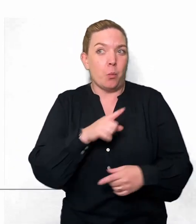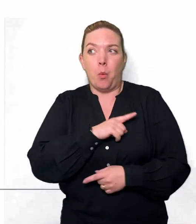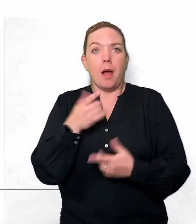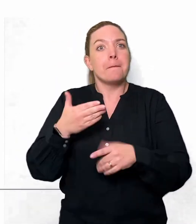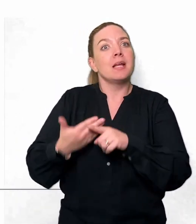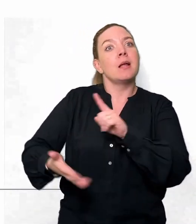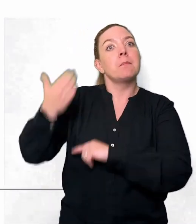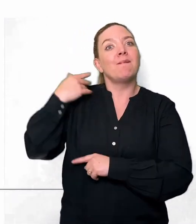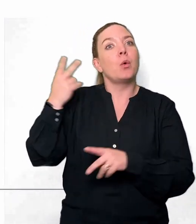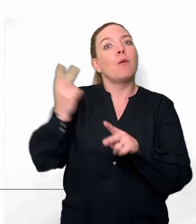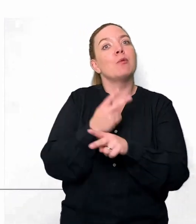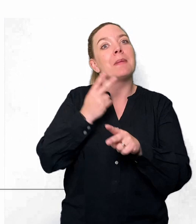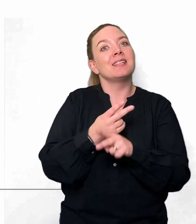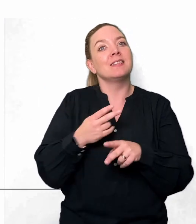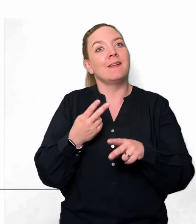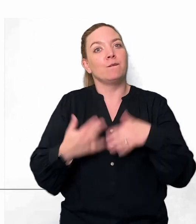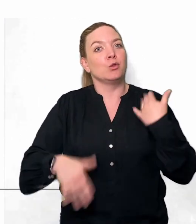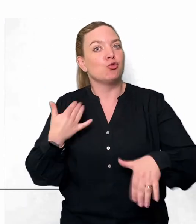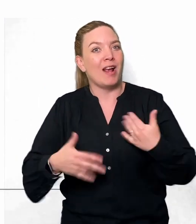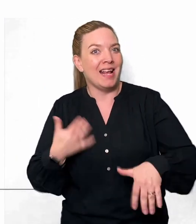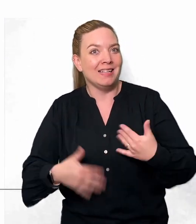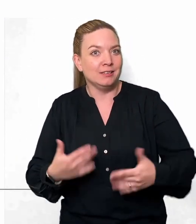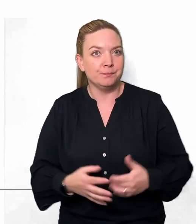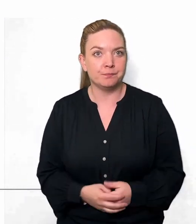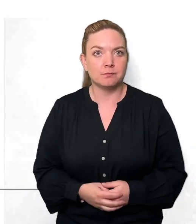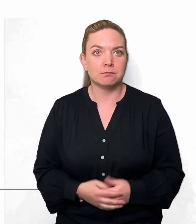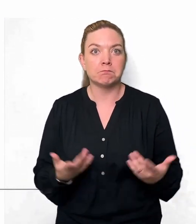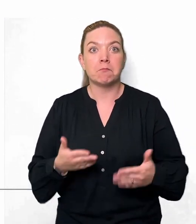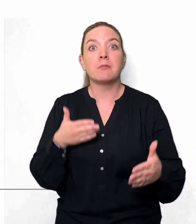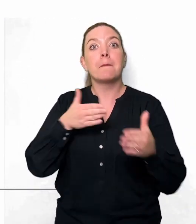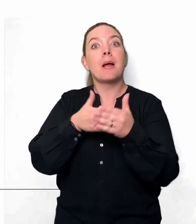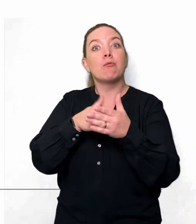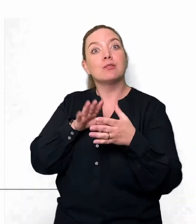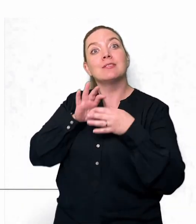involuntary movement such as a tremor that can make interaction difficult or impossible.